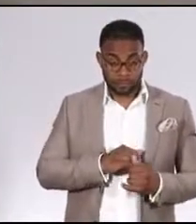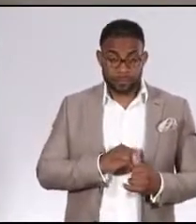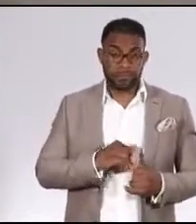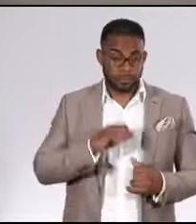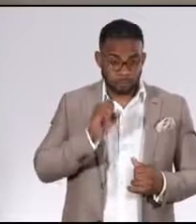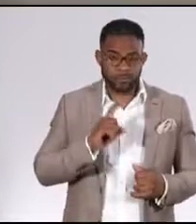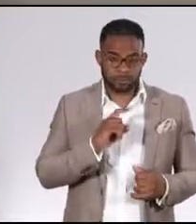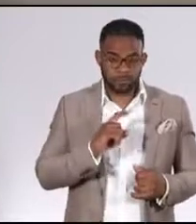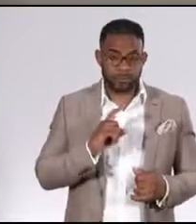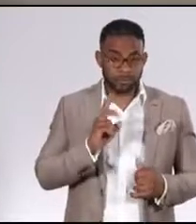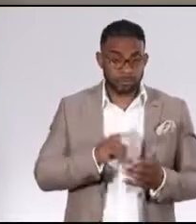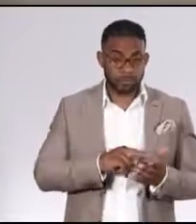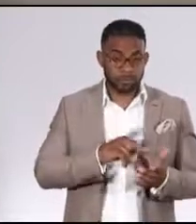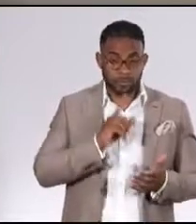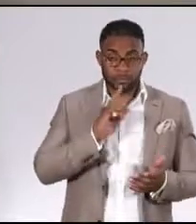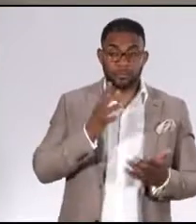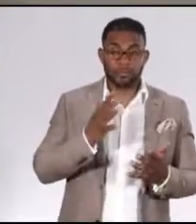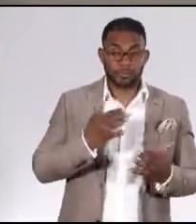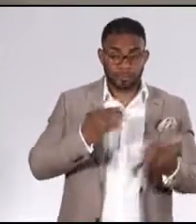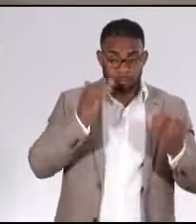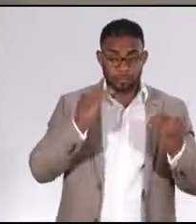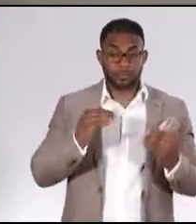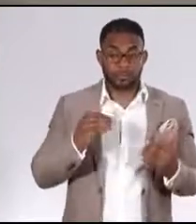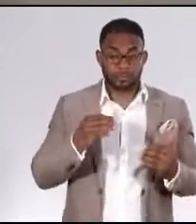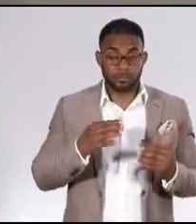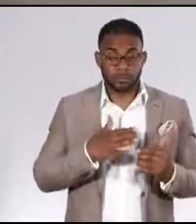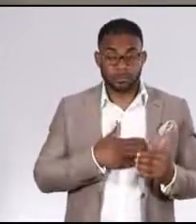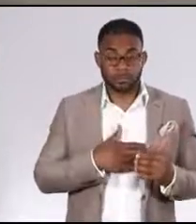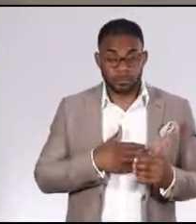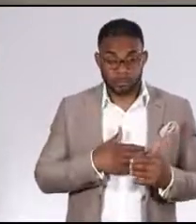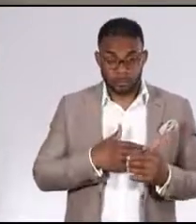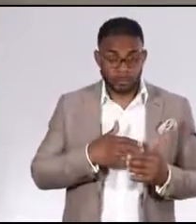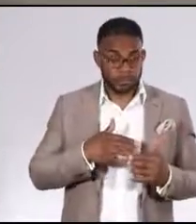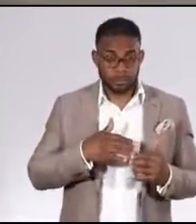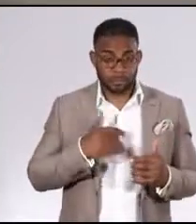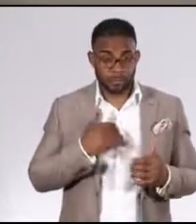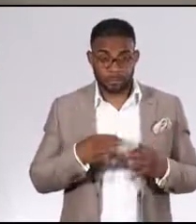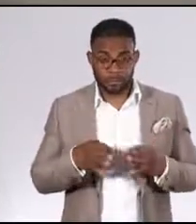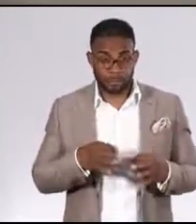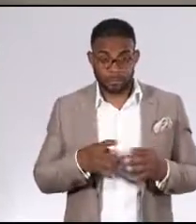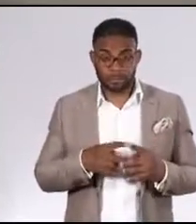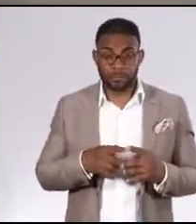The nurses were already overwhelmed, and my husband was dying i explained, but I didn't demand.